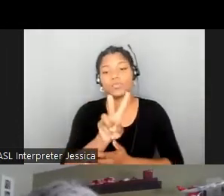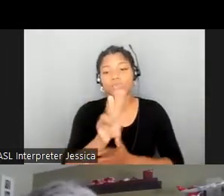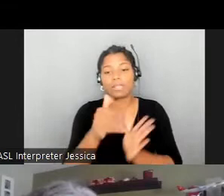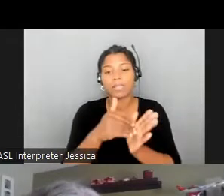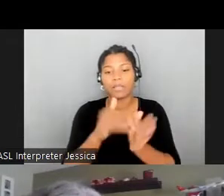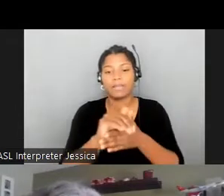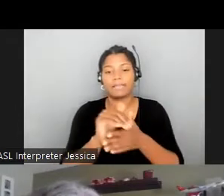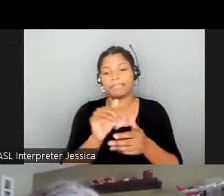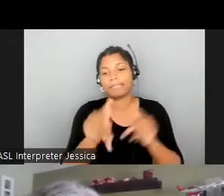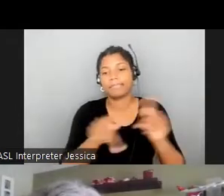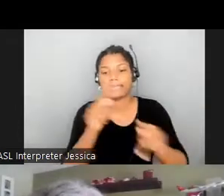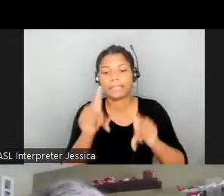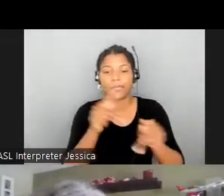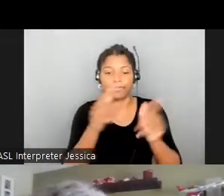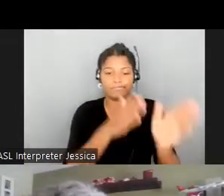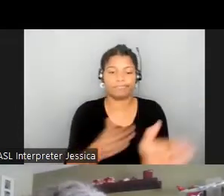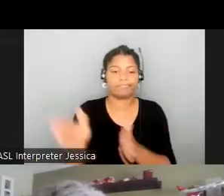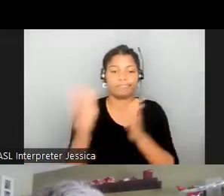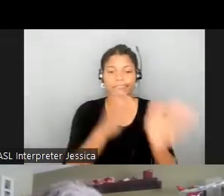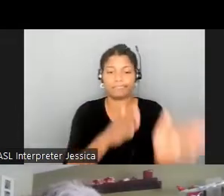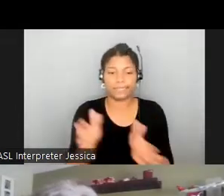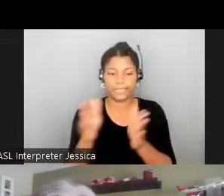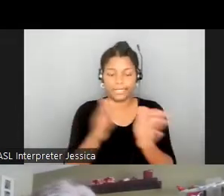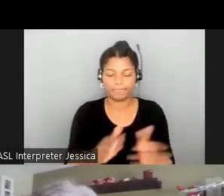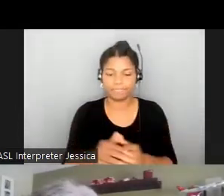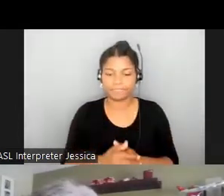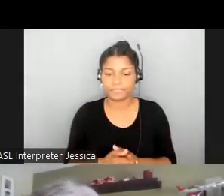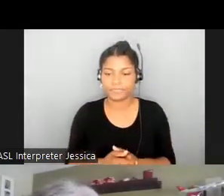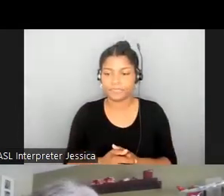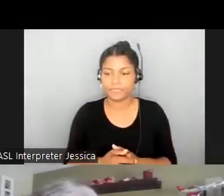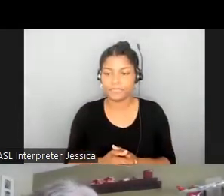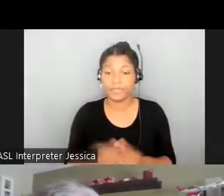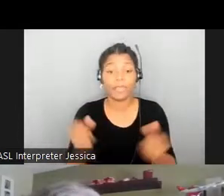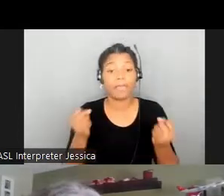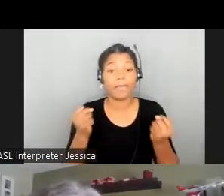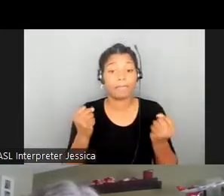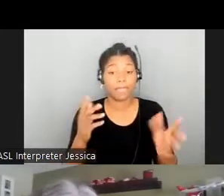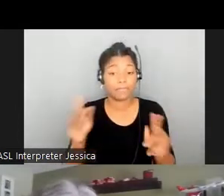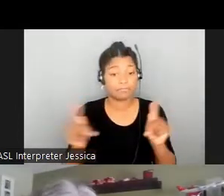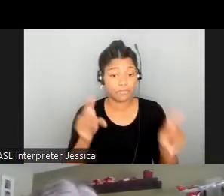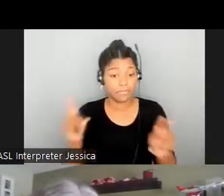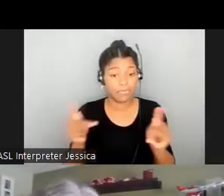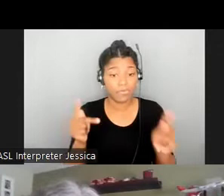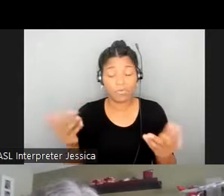It doesn't mean—many people we call seem perfectly capable and have a good support